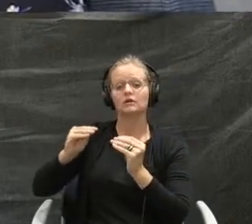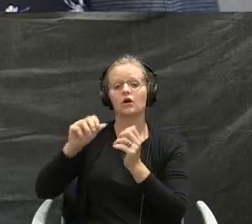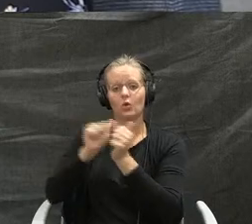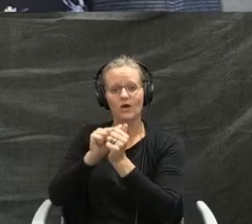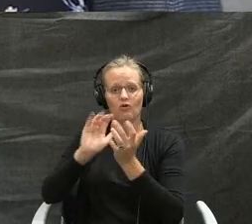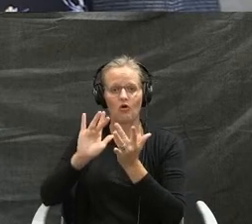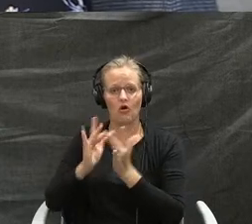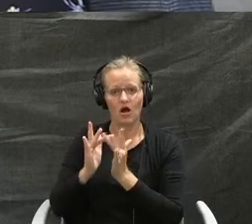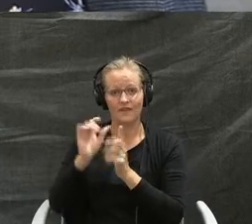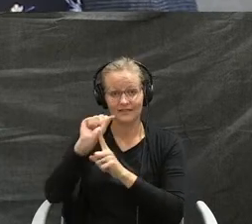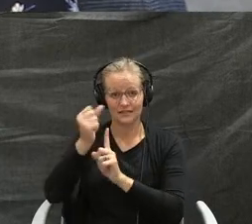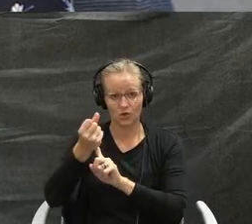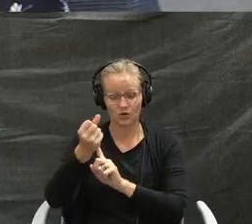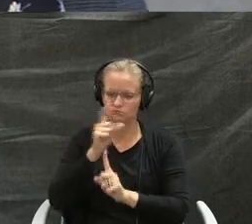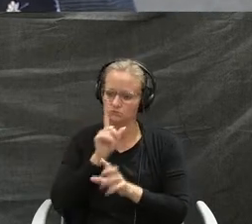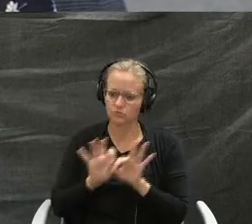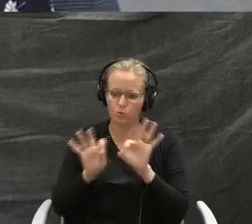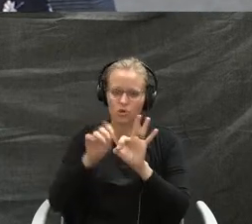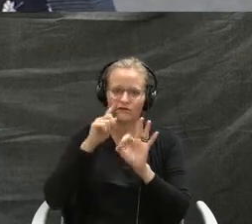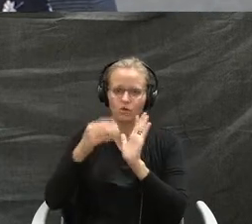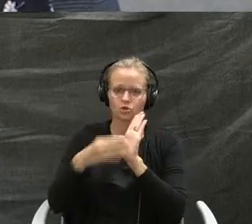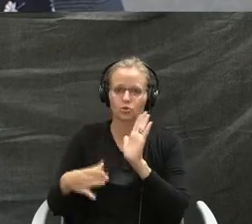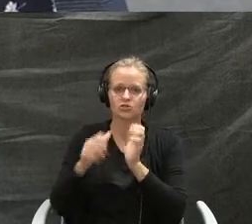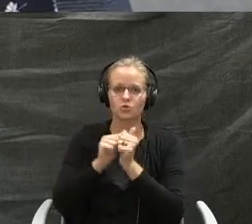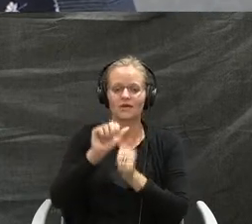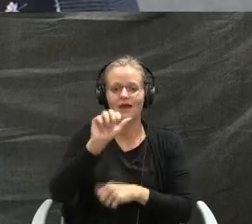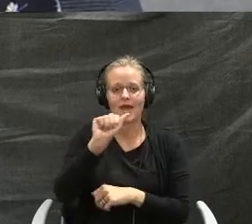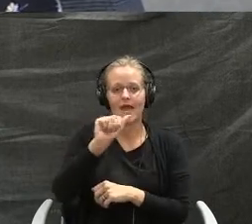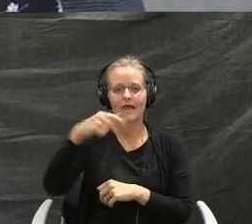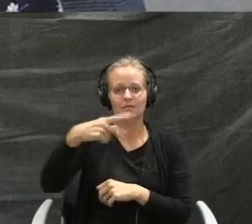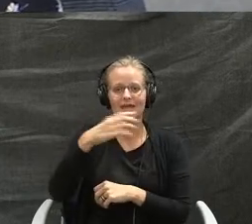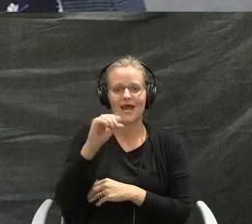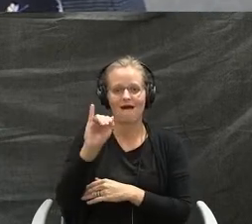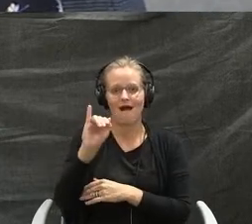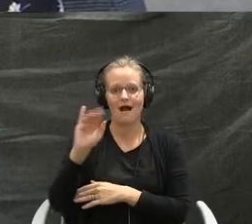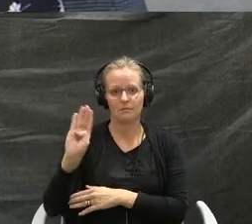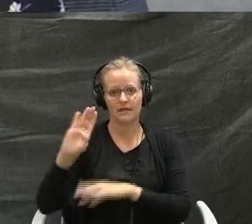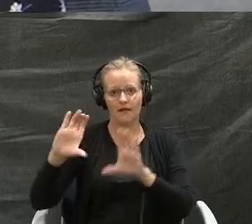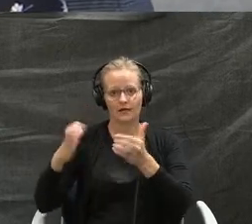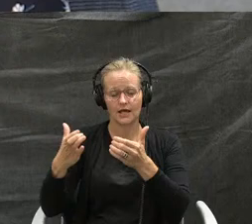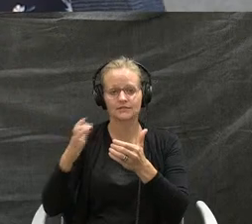students who are taking AP and IB classes that require external assessments and exams.